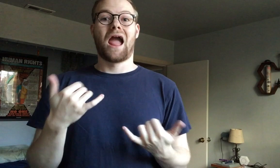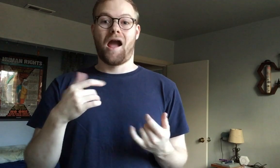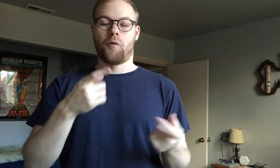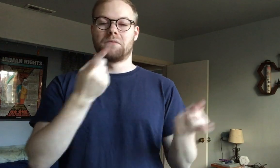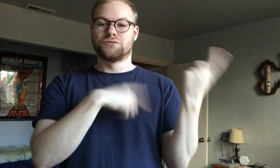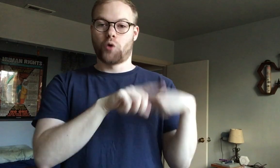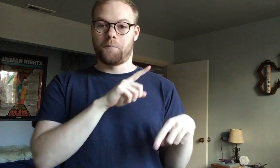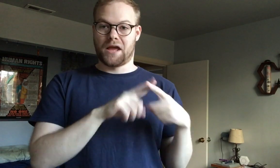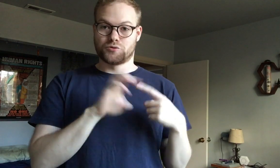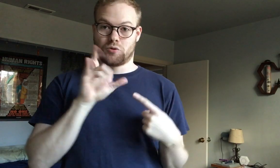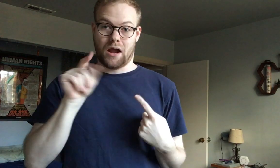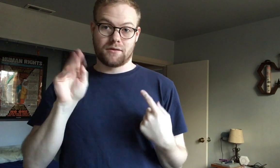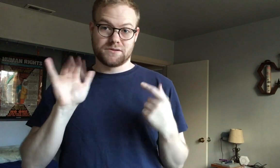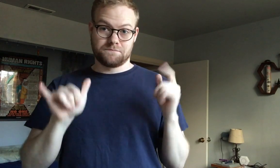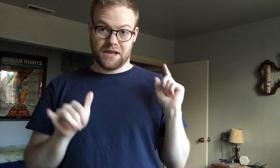Now, let’s go back to Elliott Bay.